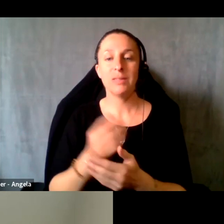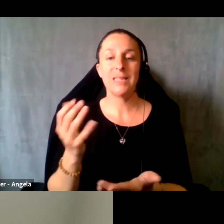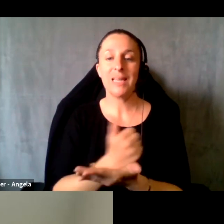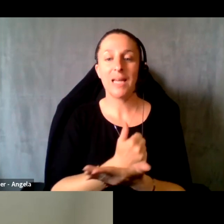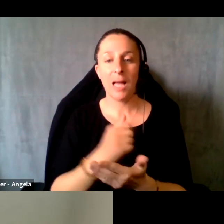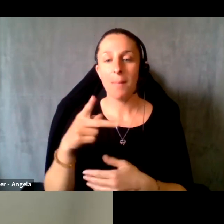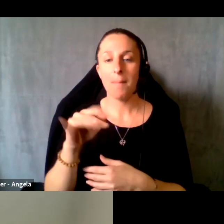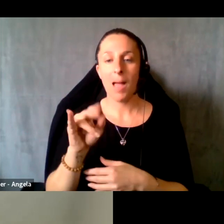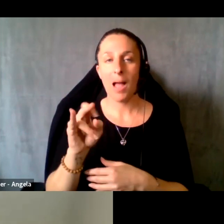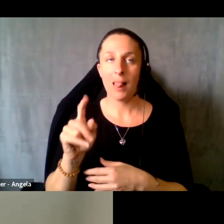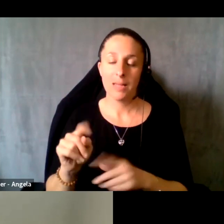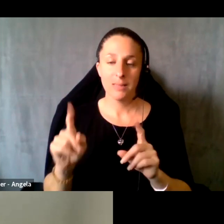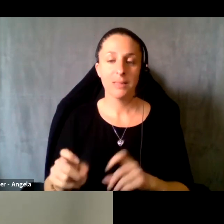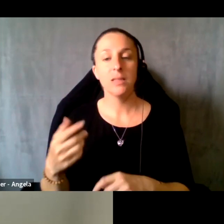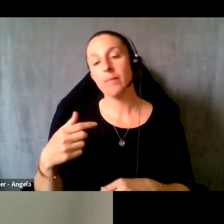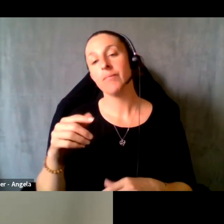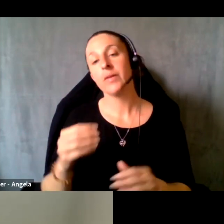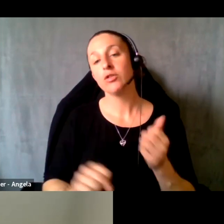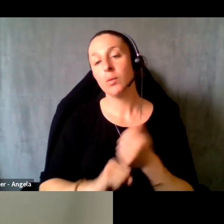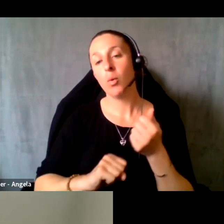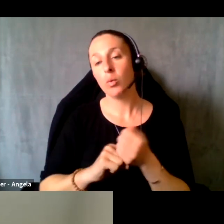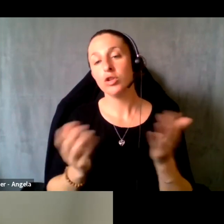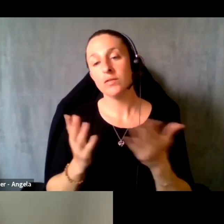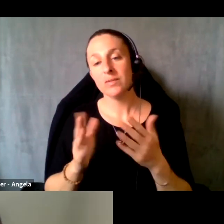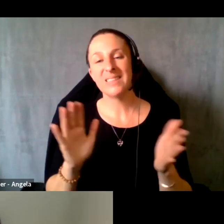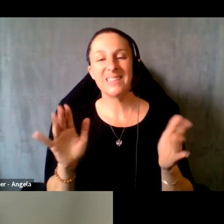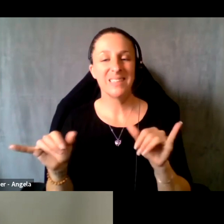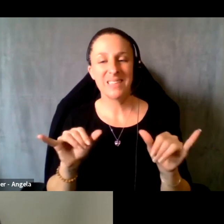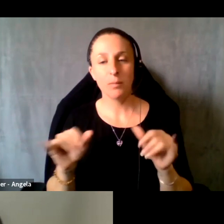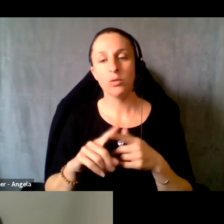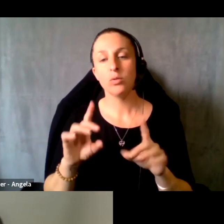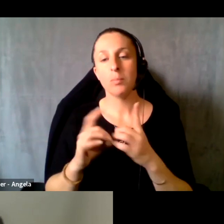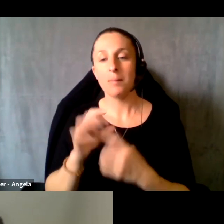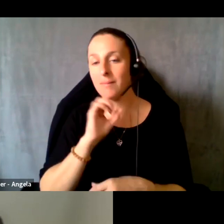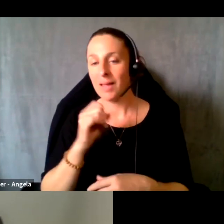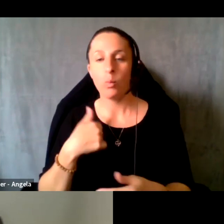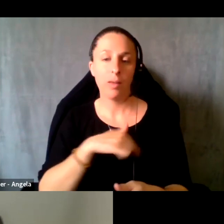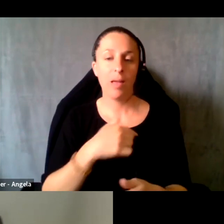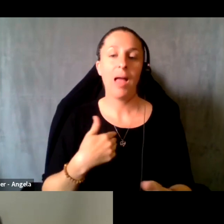and then support services similar to Department of Aging: we have programs for older adults